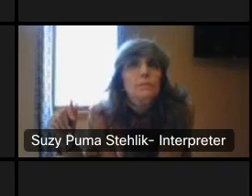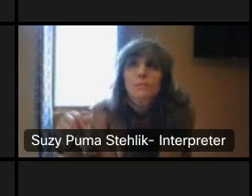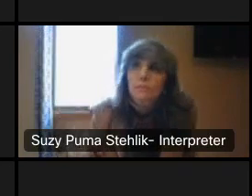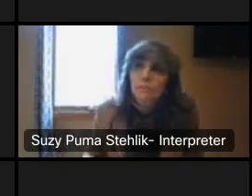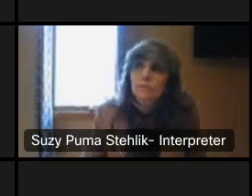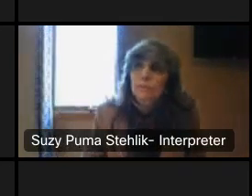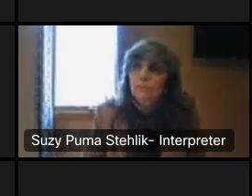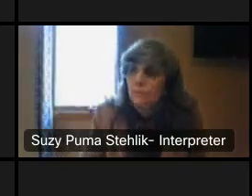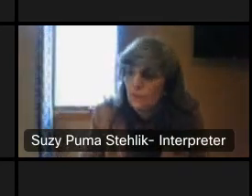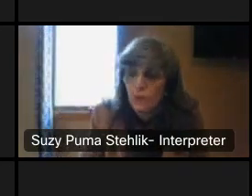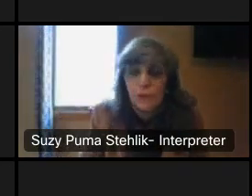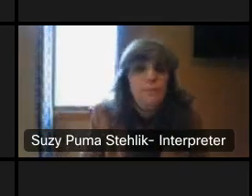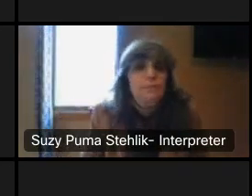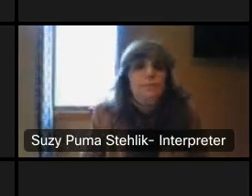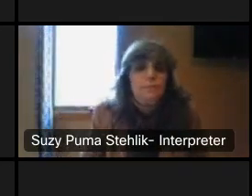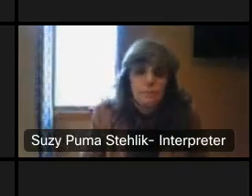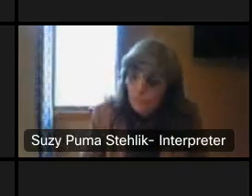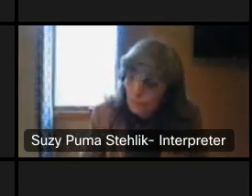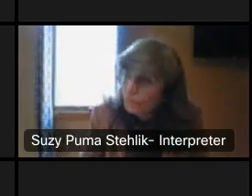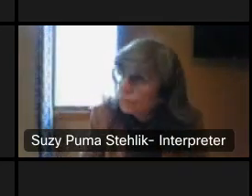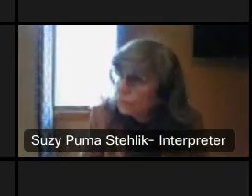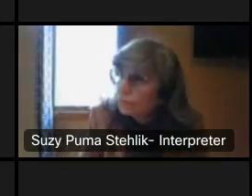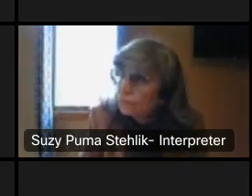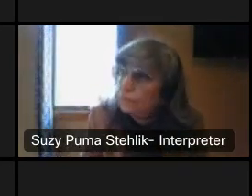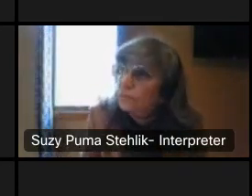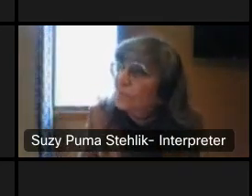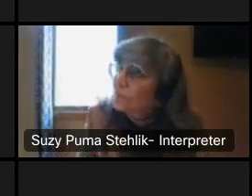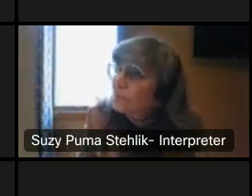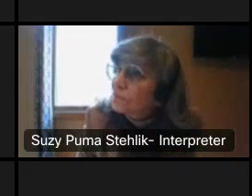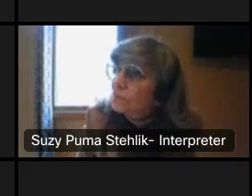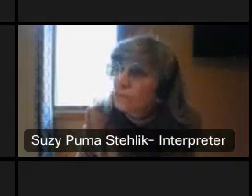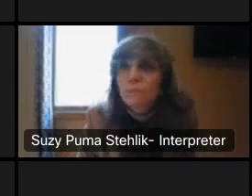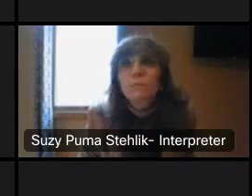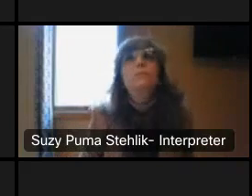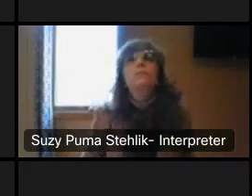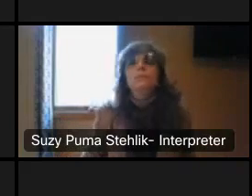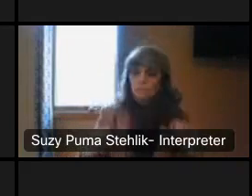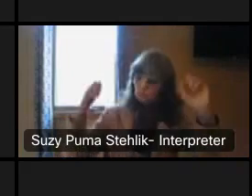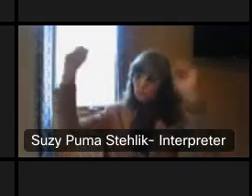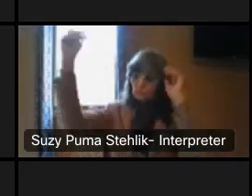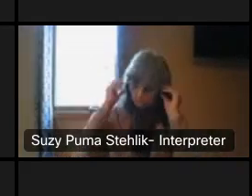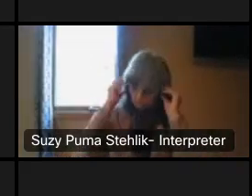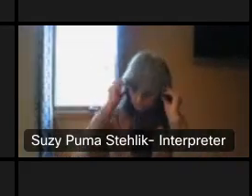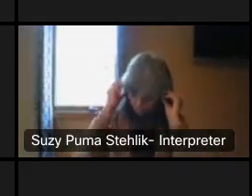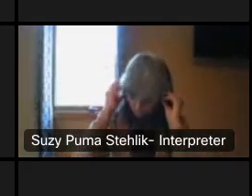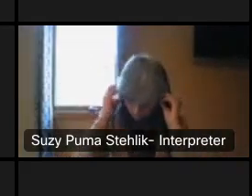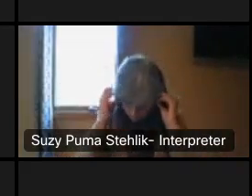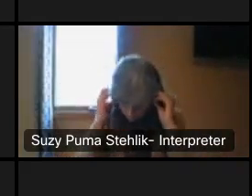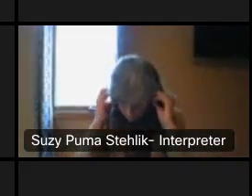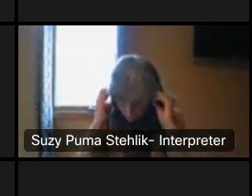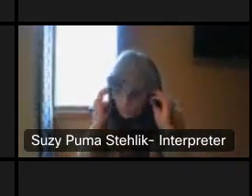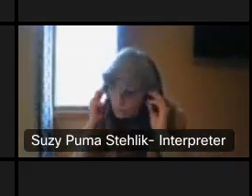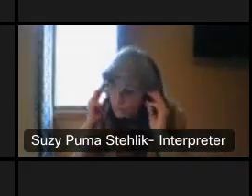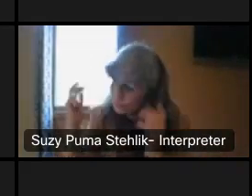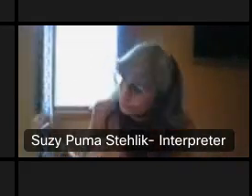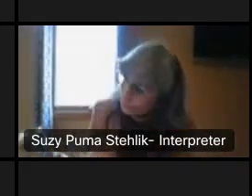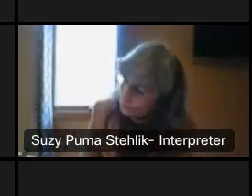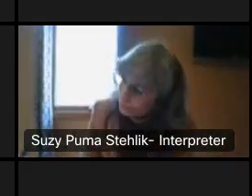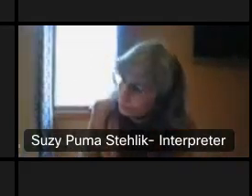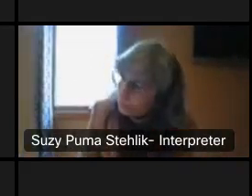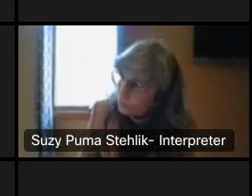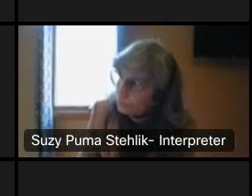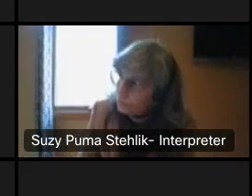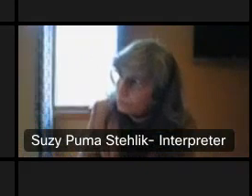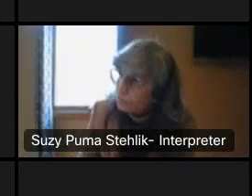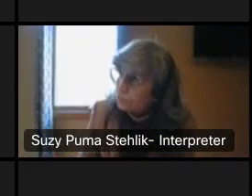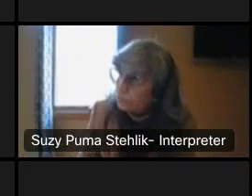Okay, okay if we grant the variance to allow you to remove the fire escape.